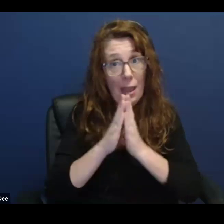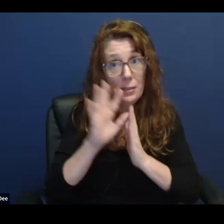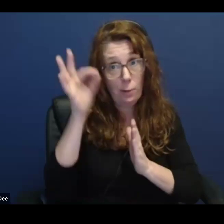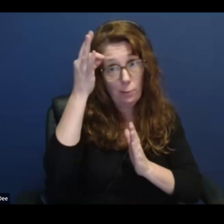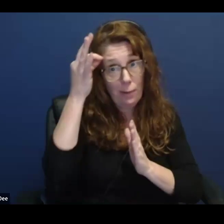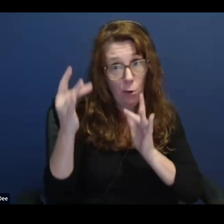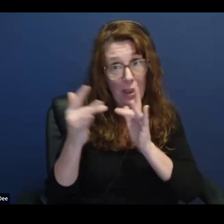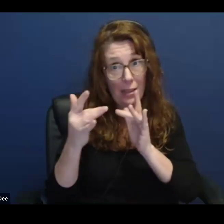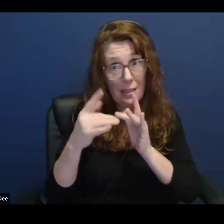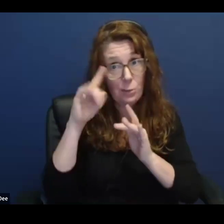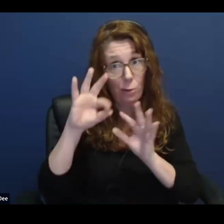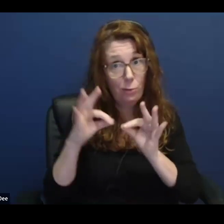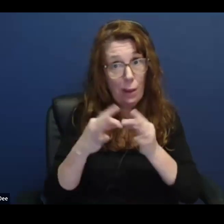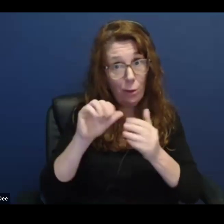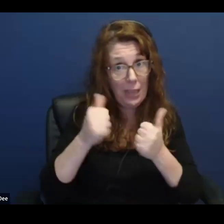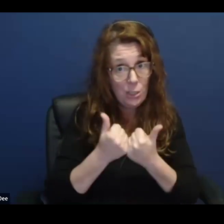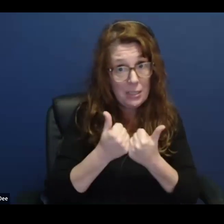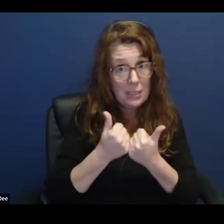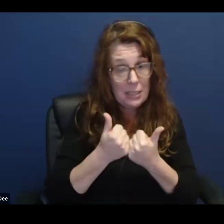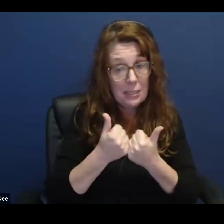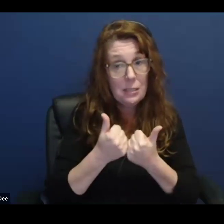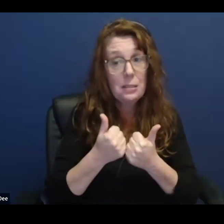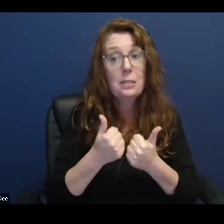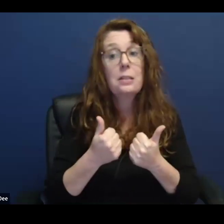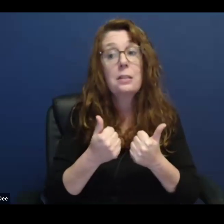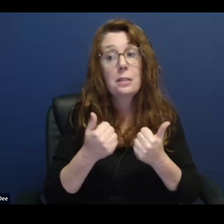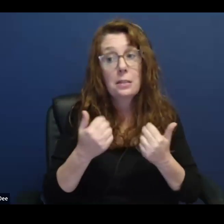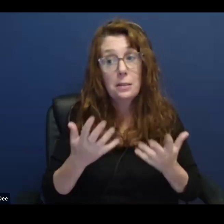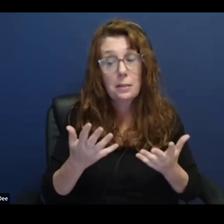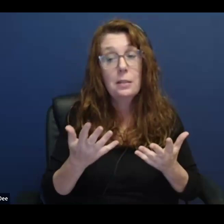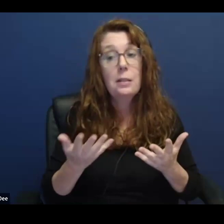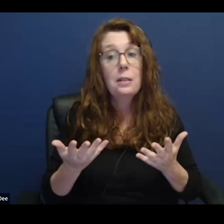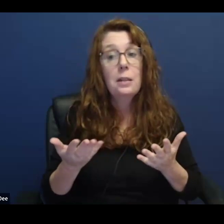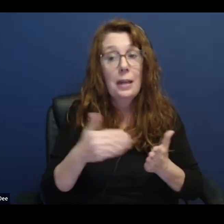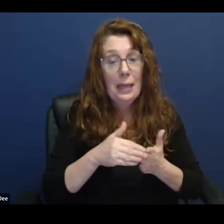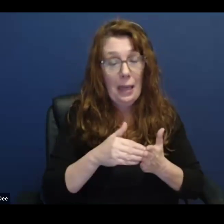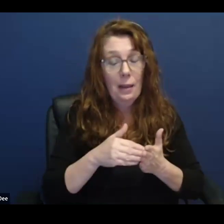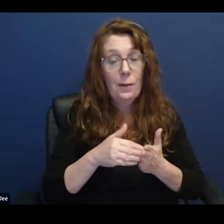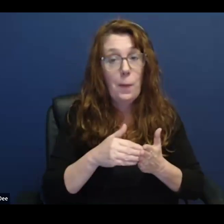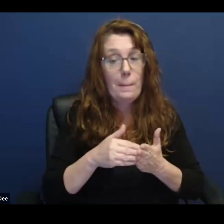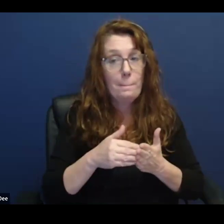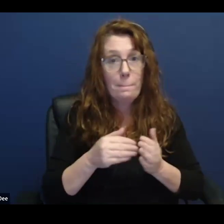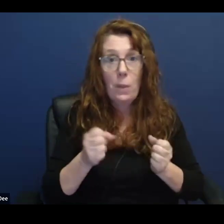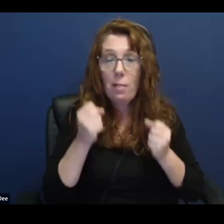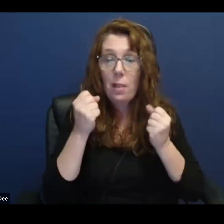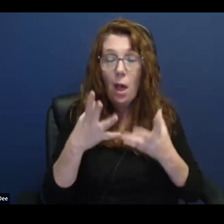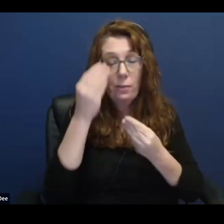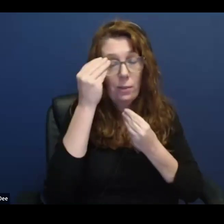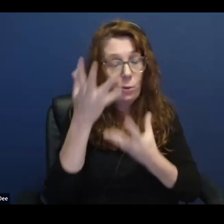for federal agencies in particular and again there's lots of information available